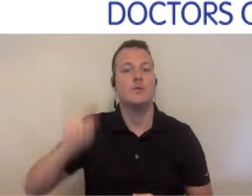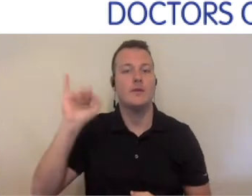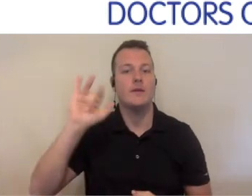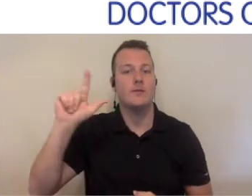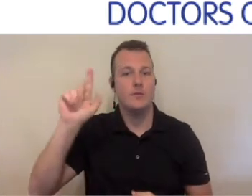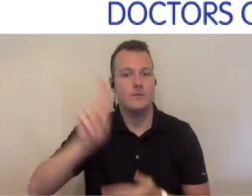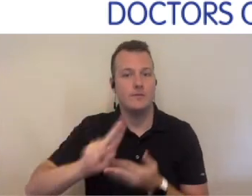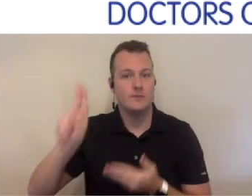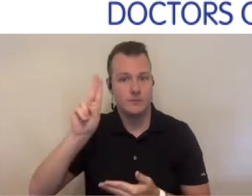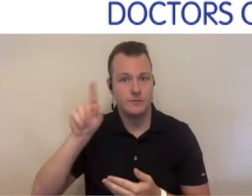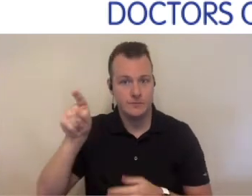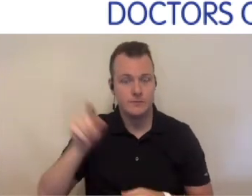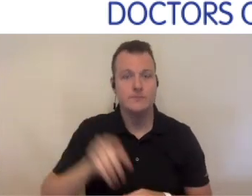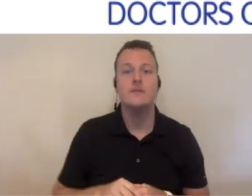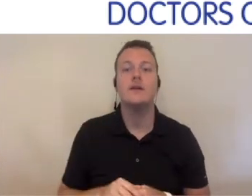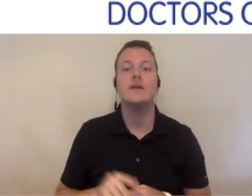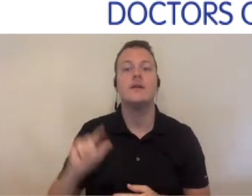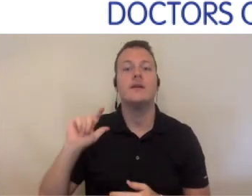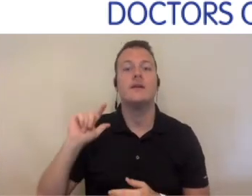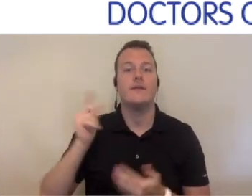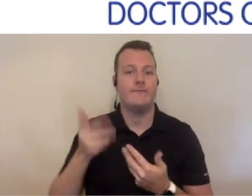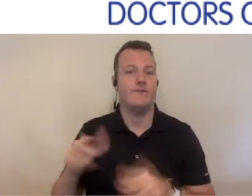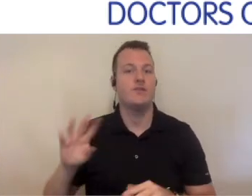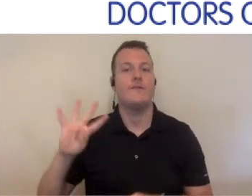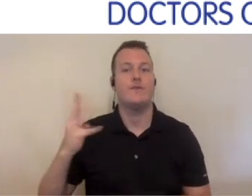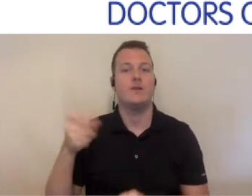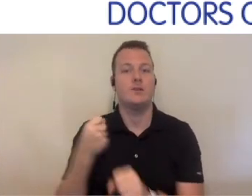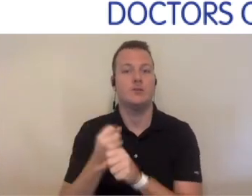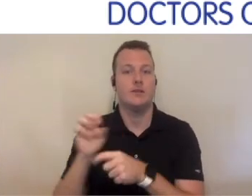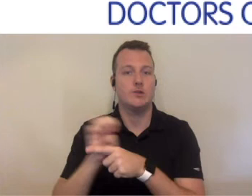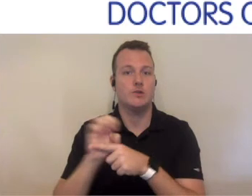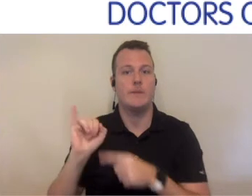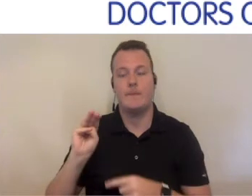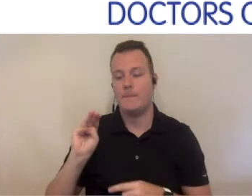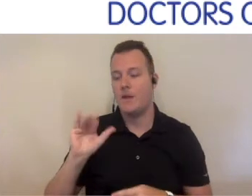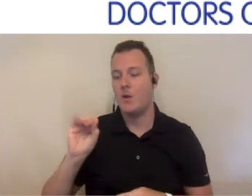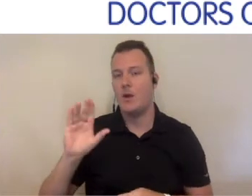Illinois University. She completed her fourth-year externship at Mayo Clinic in